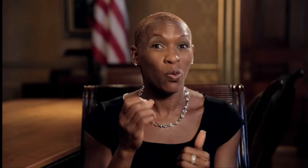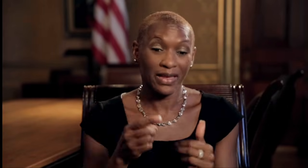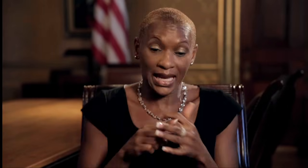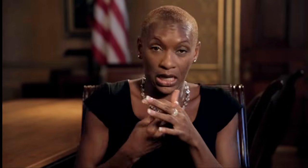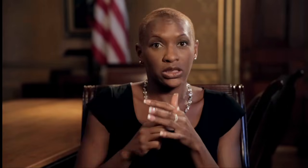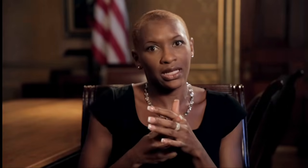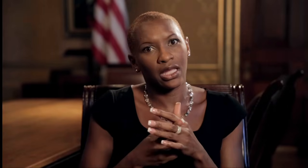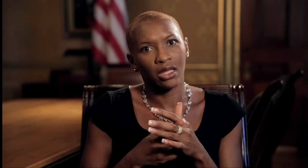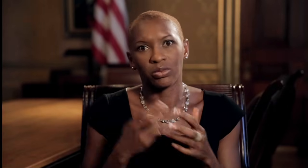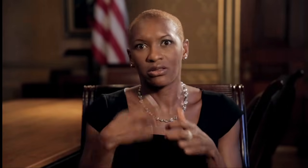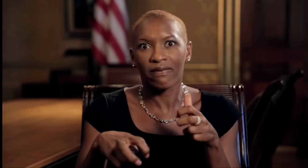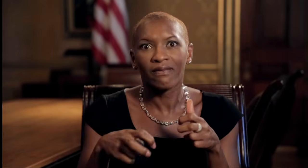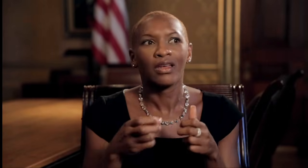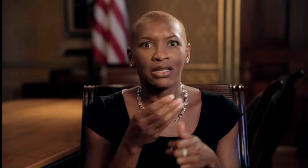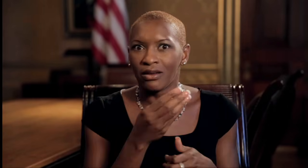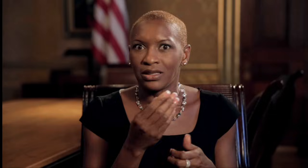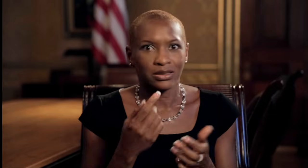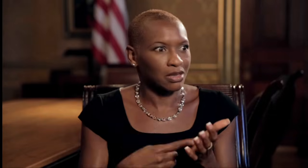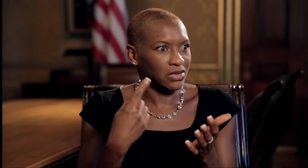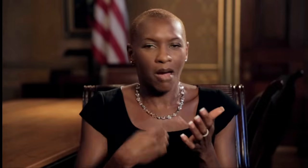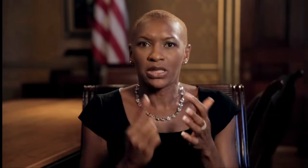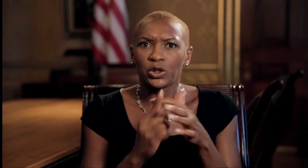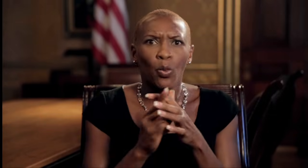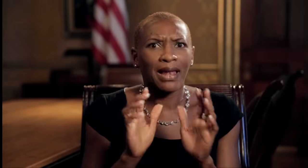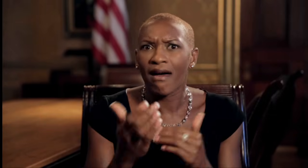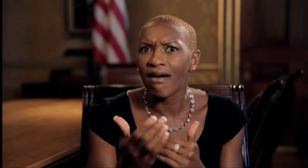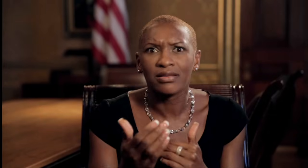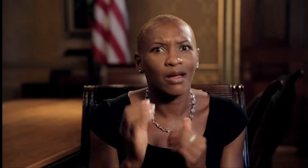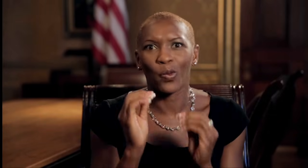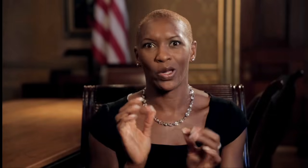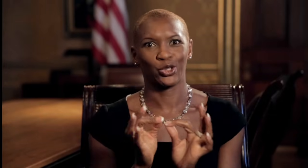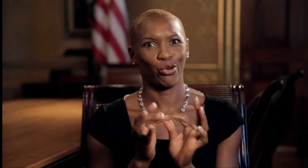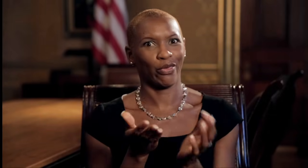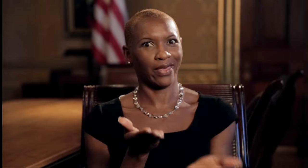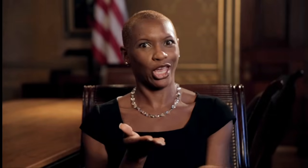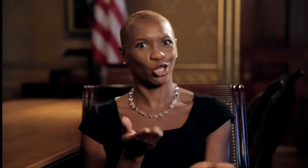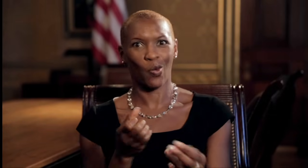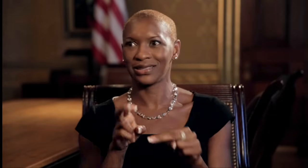So initially, it was tough. Sometimes I would come to class and there wouldn't be any interpreters there.